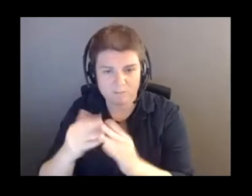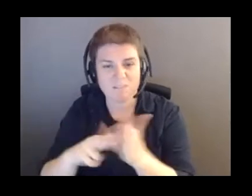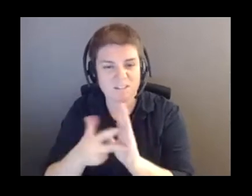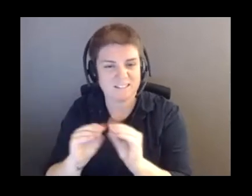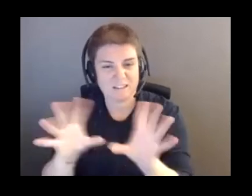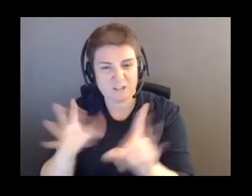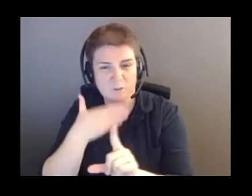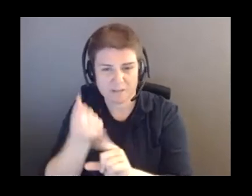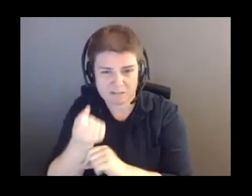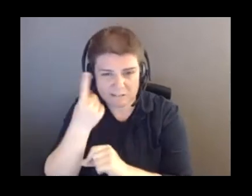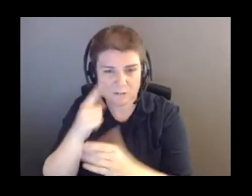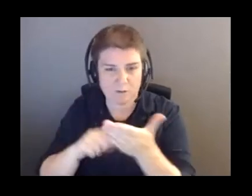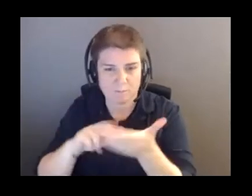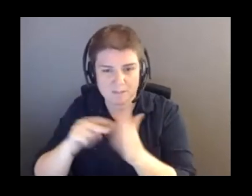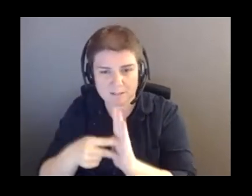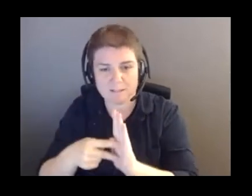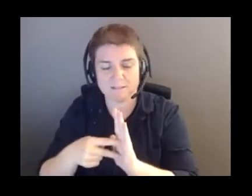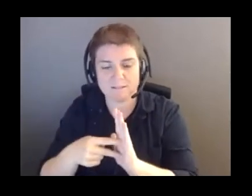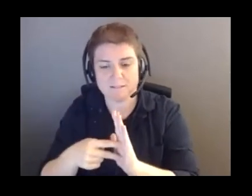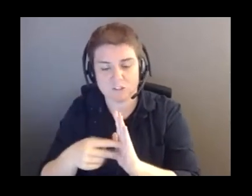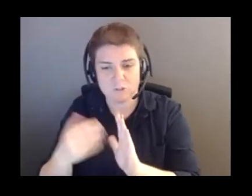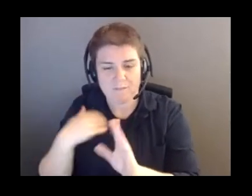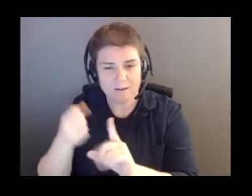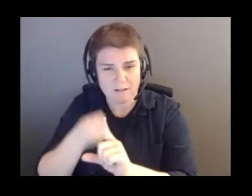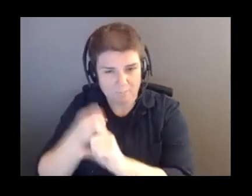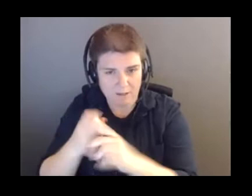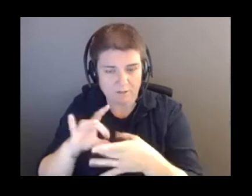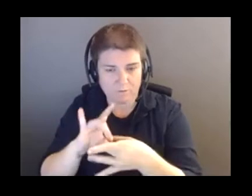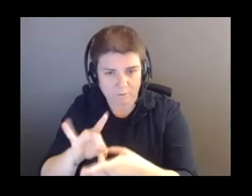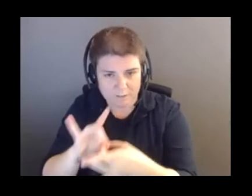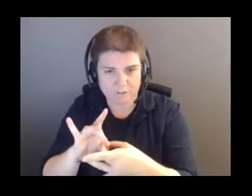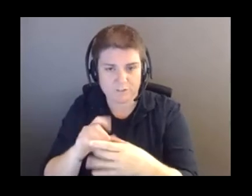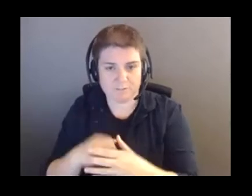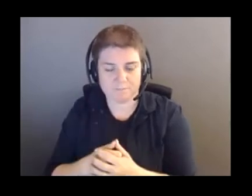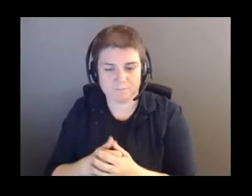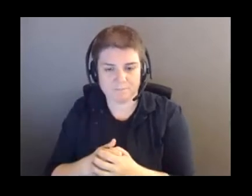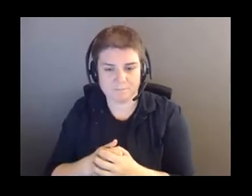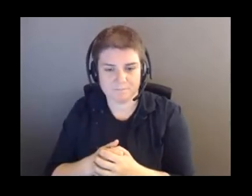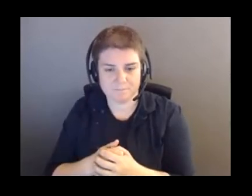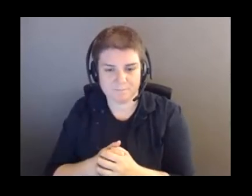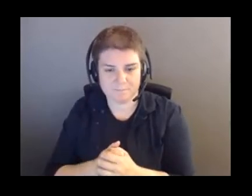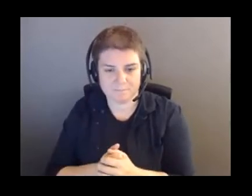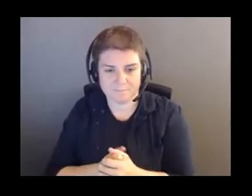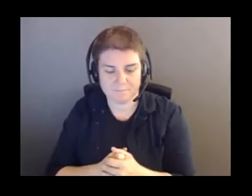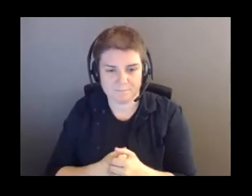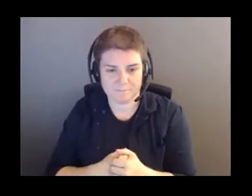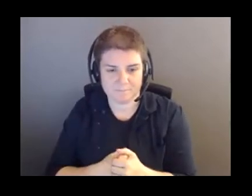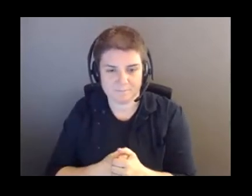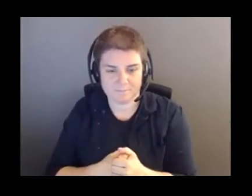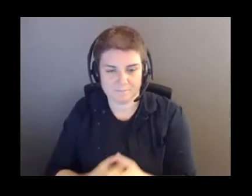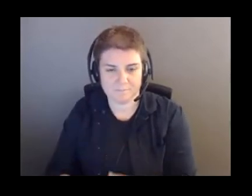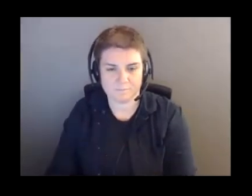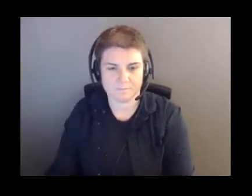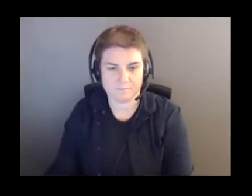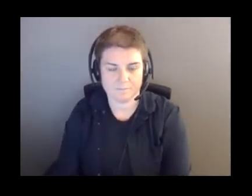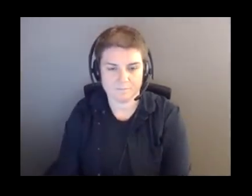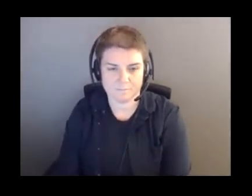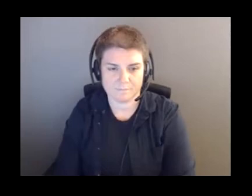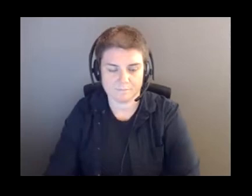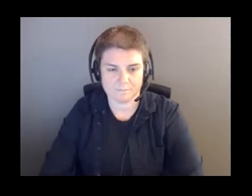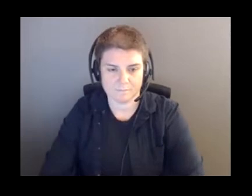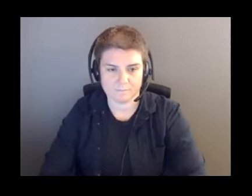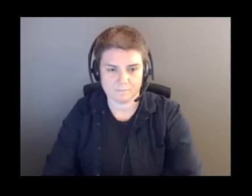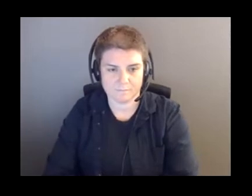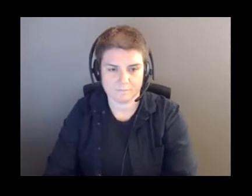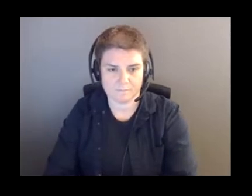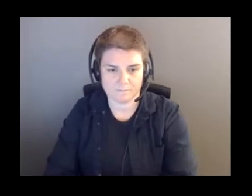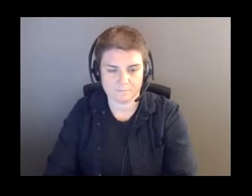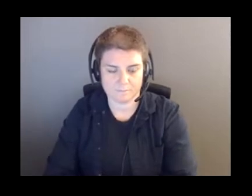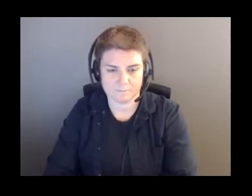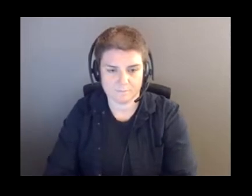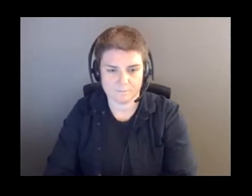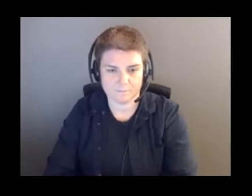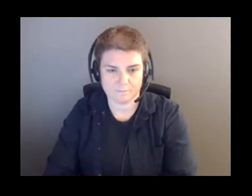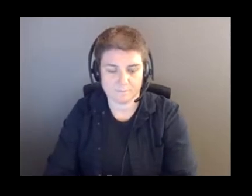means to have an impactful relationship with them. Finally, the last criteria piece for